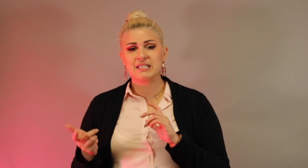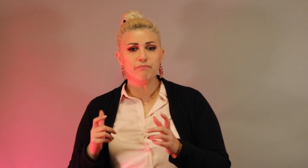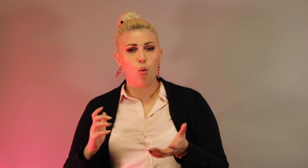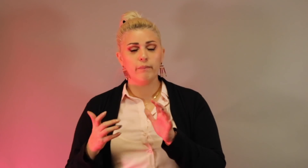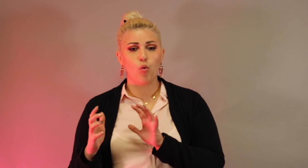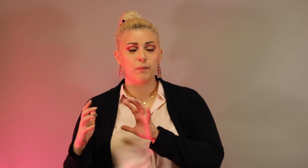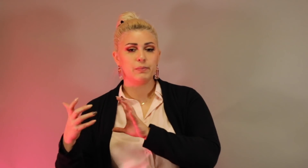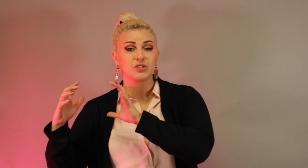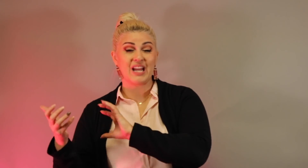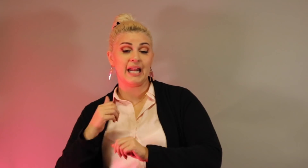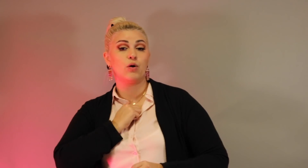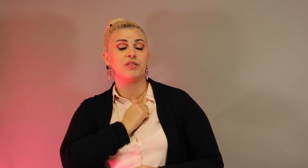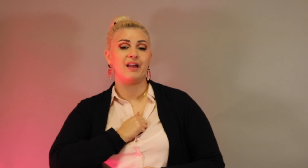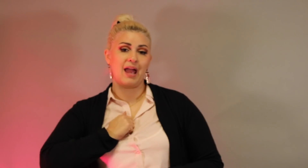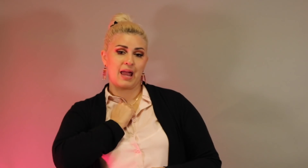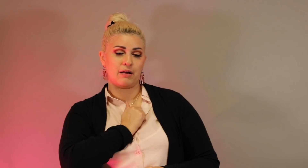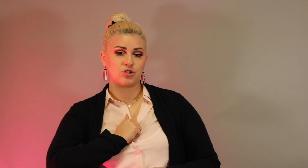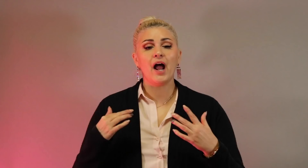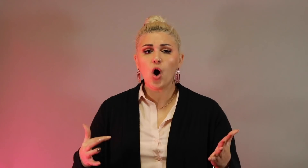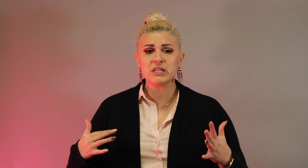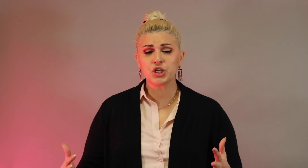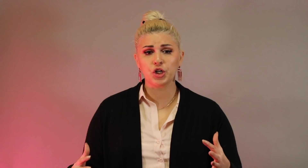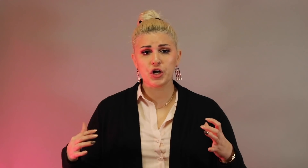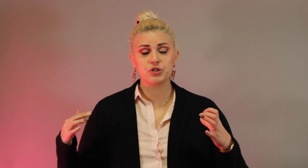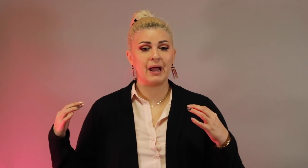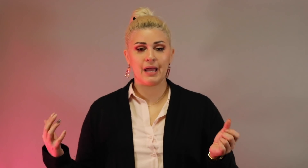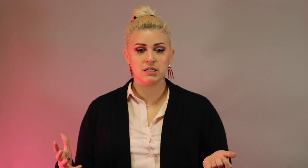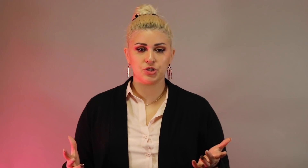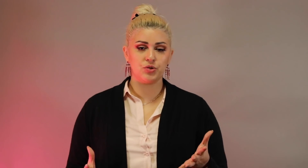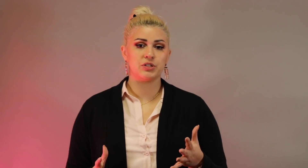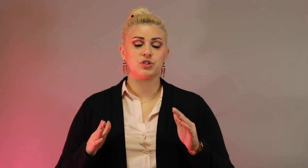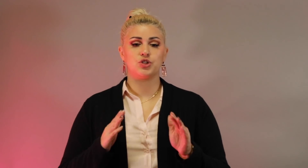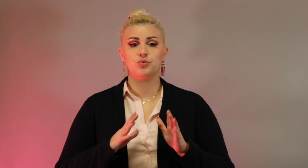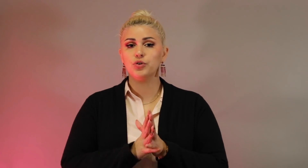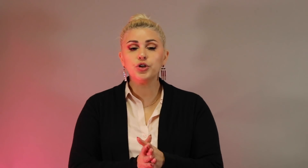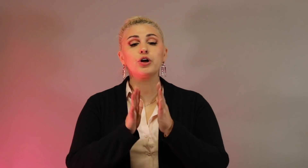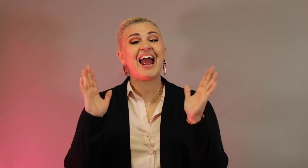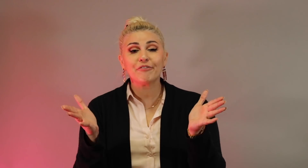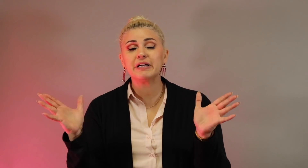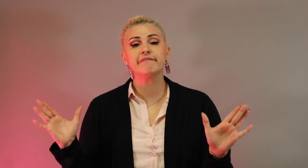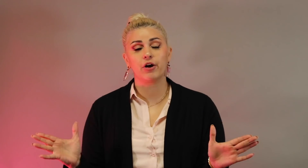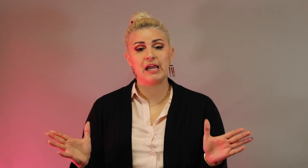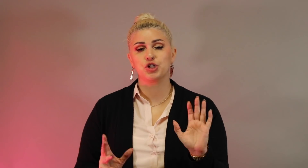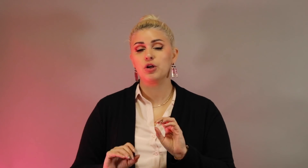I see more and more people signing it with A hand shape. I always encourage my ASL students to learn every variation,